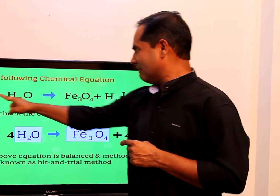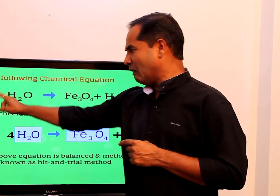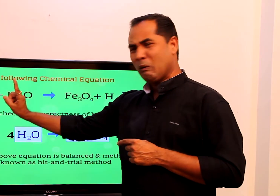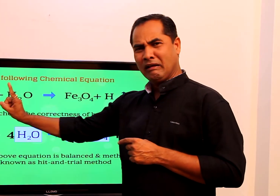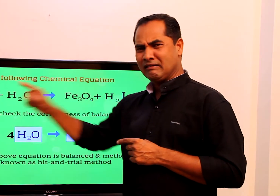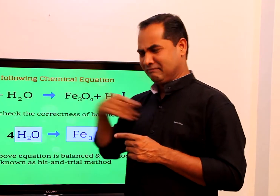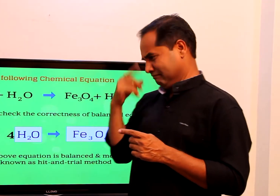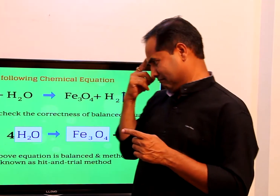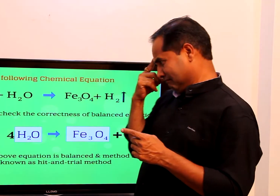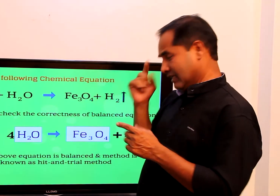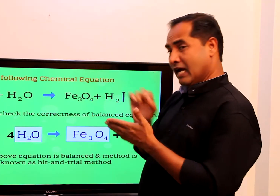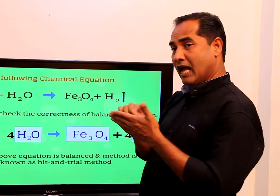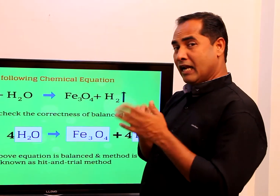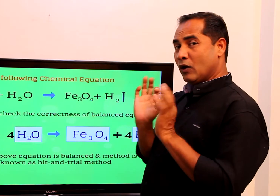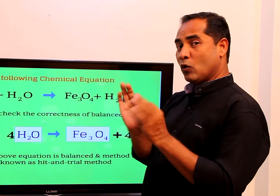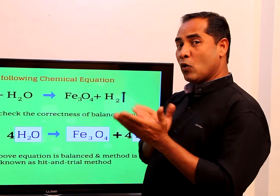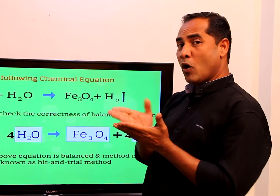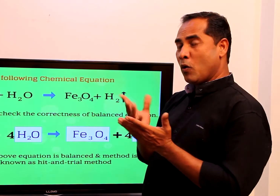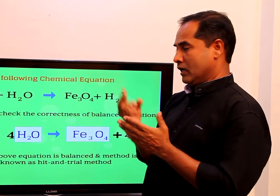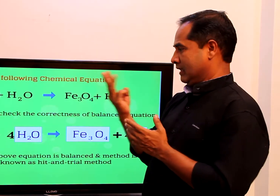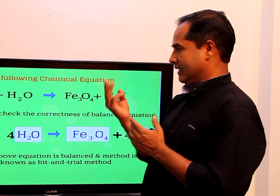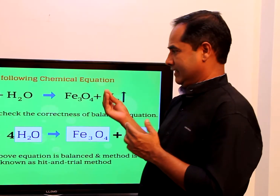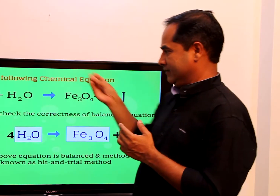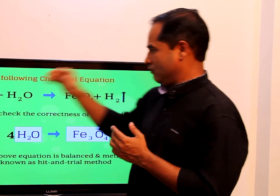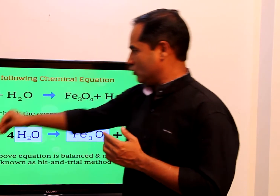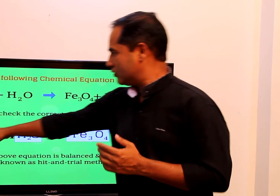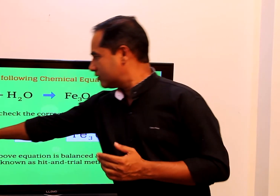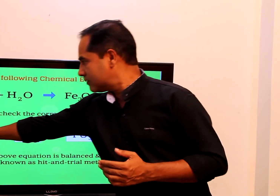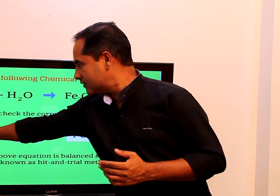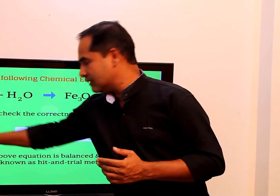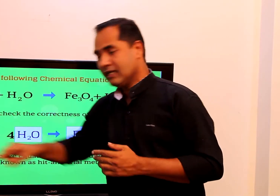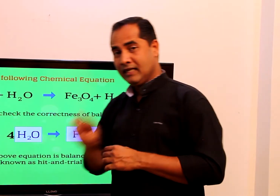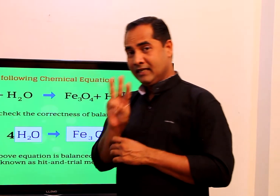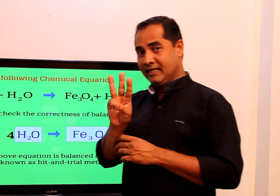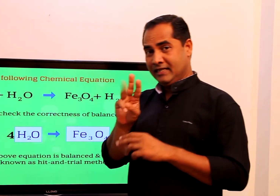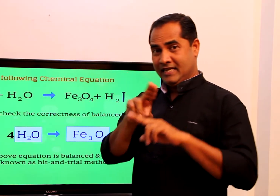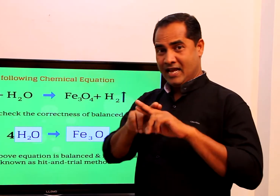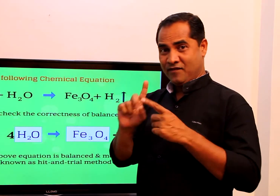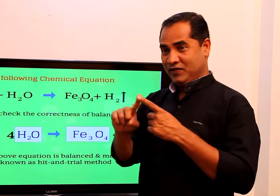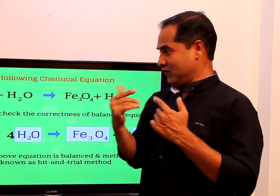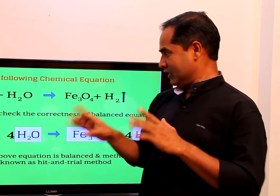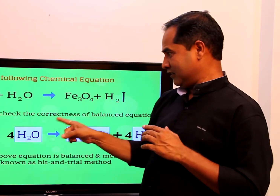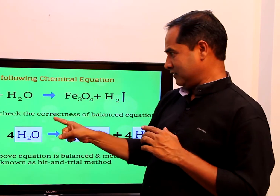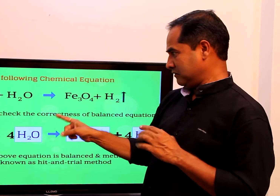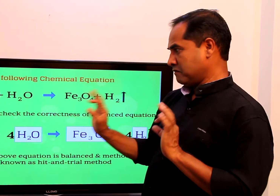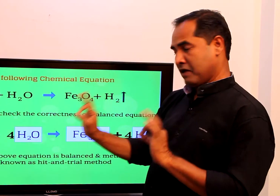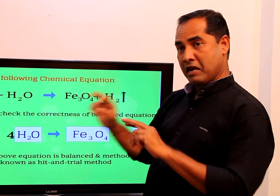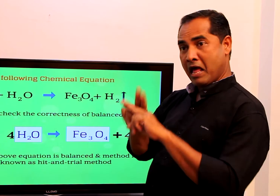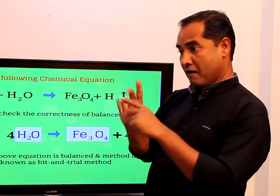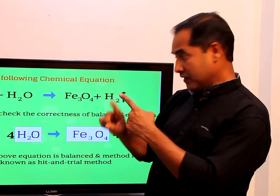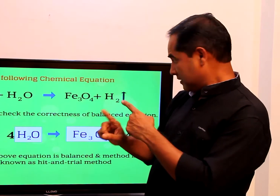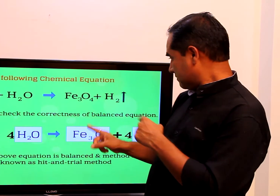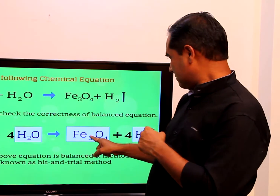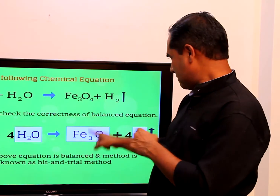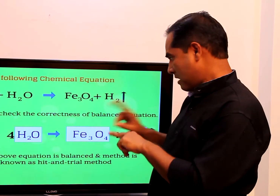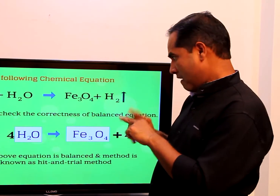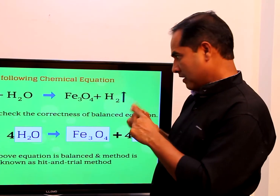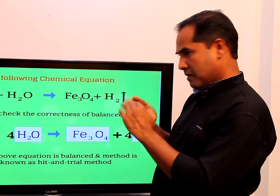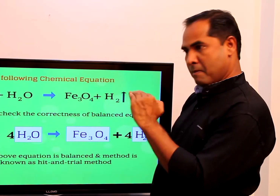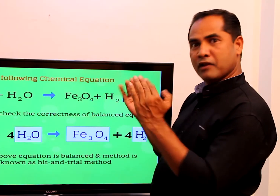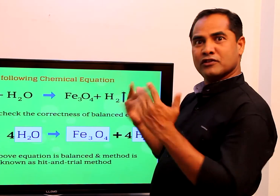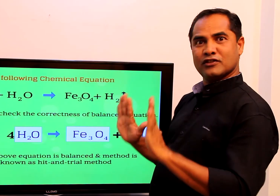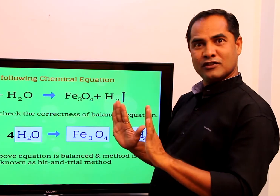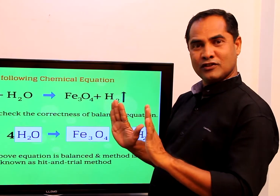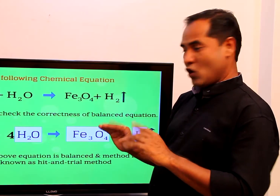So we'll add 3 to left-hand side and iron is balanced. Now both sides, three